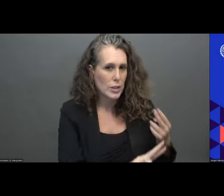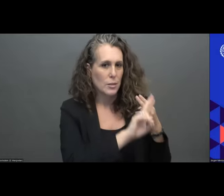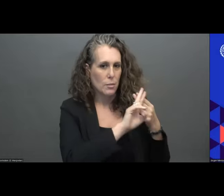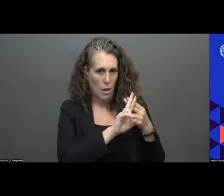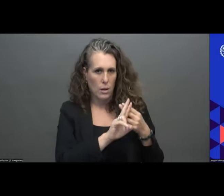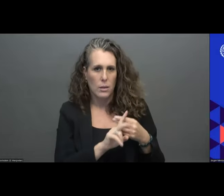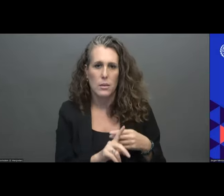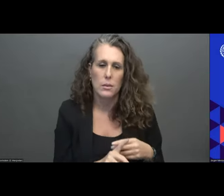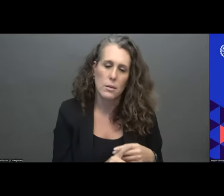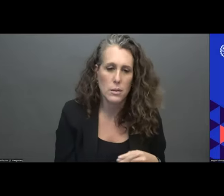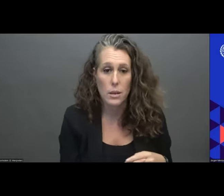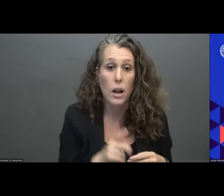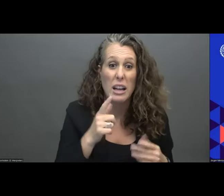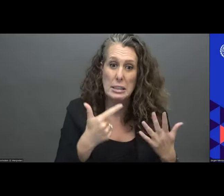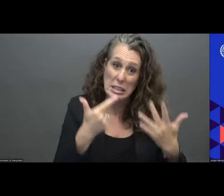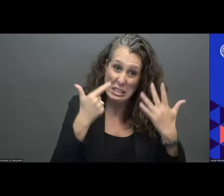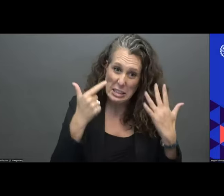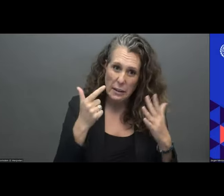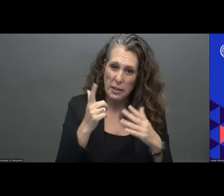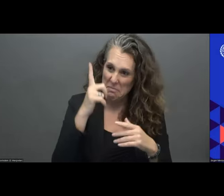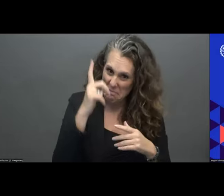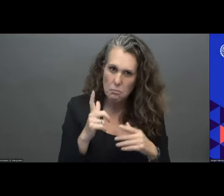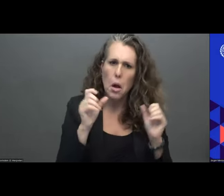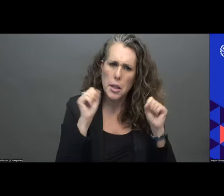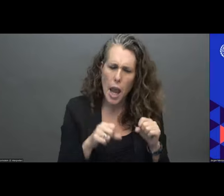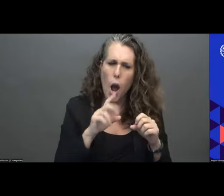a little bit less. 16:05:12 The way you feel that you need time